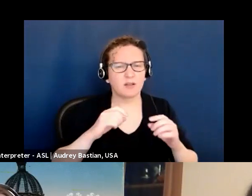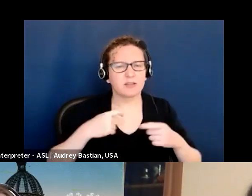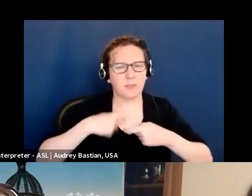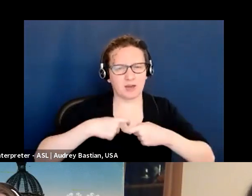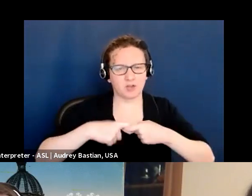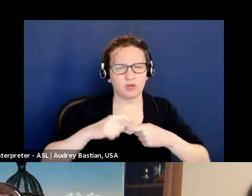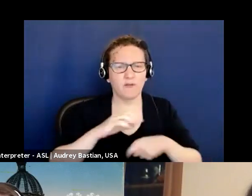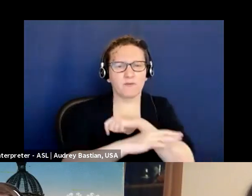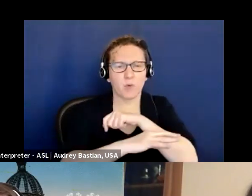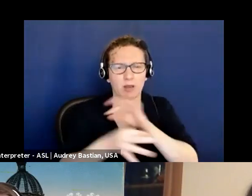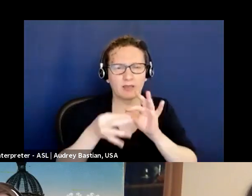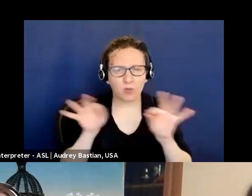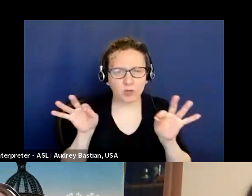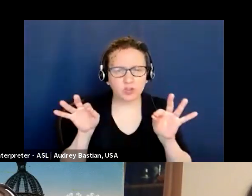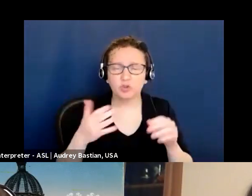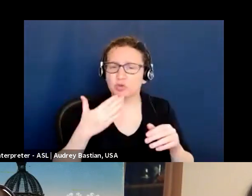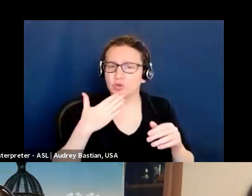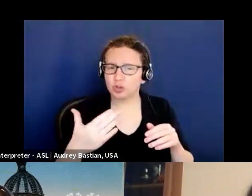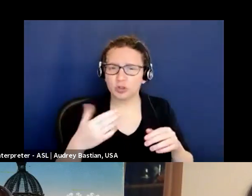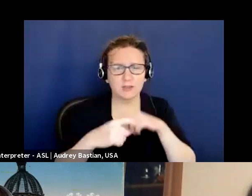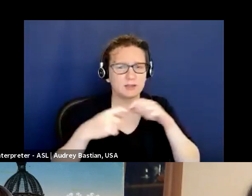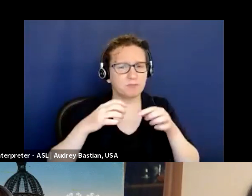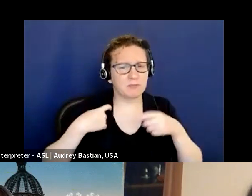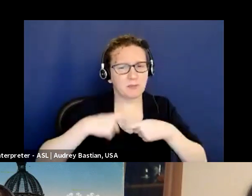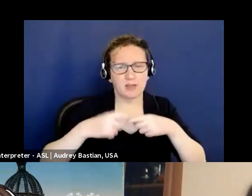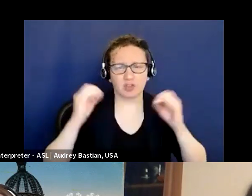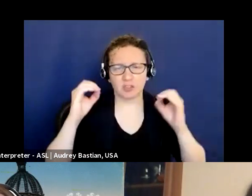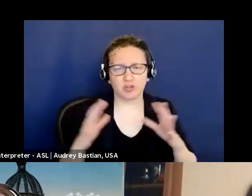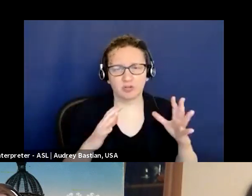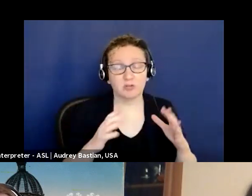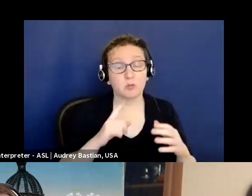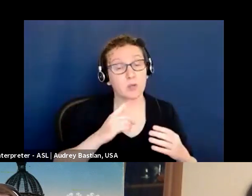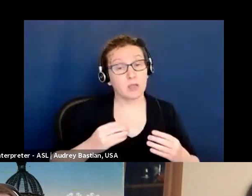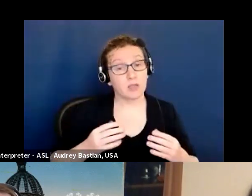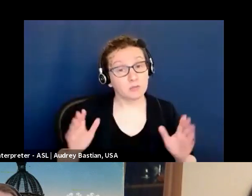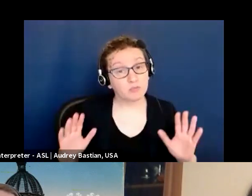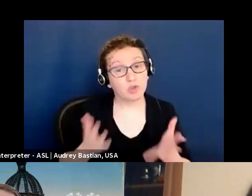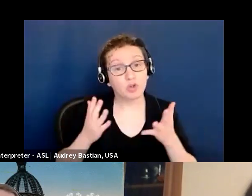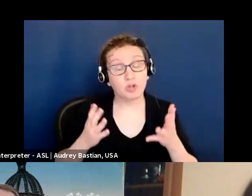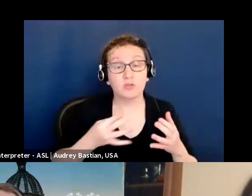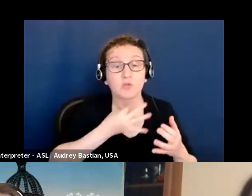I had really good Spanish teachers. And they just really encouraged they curiosity in me to explore